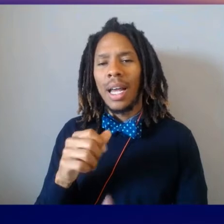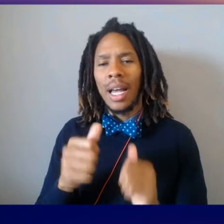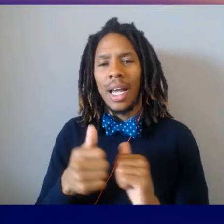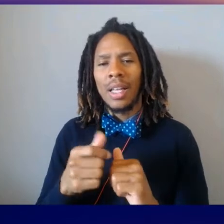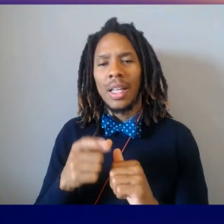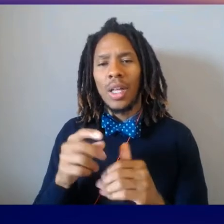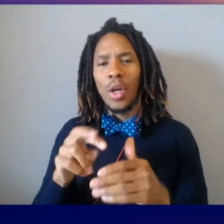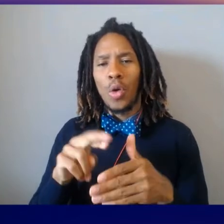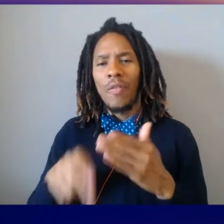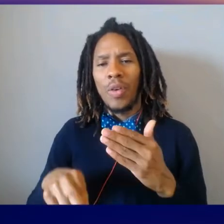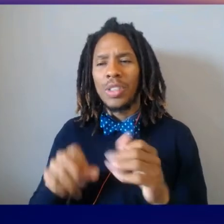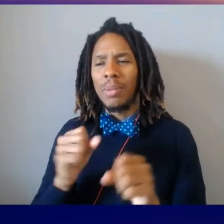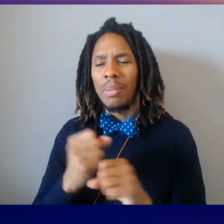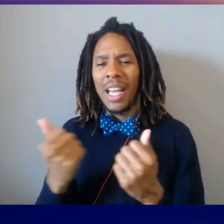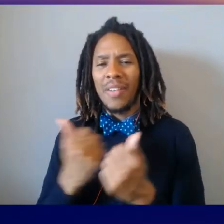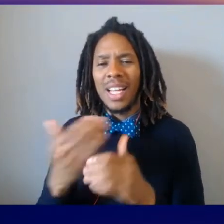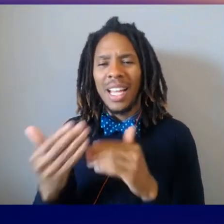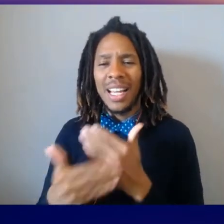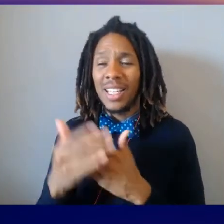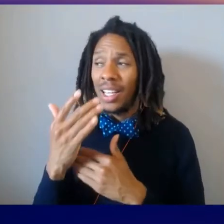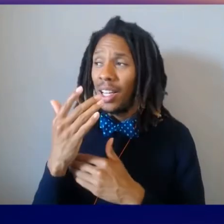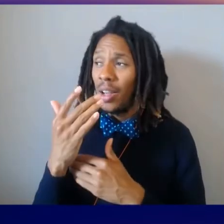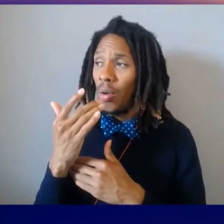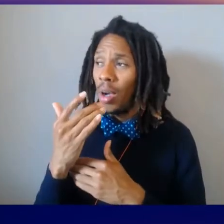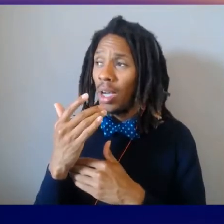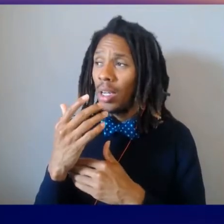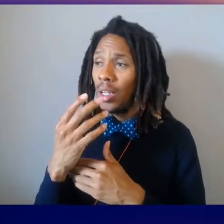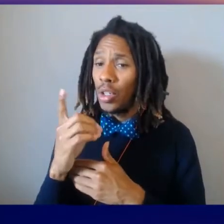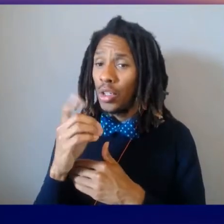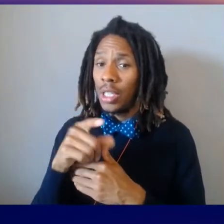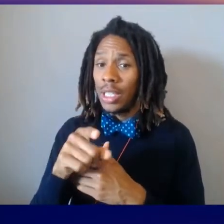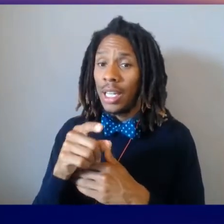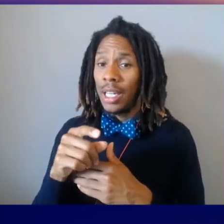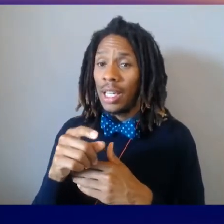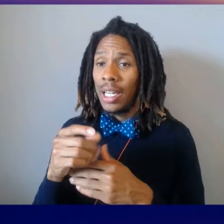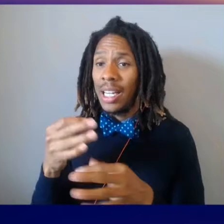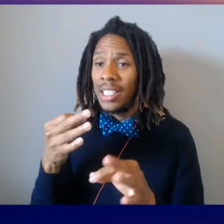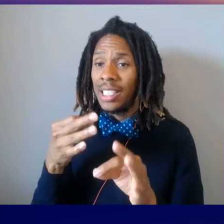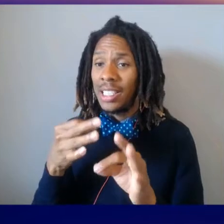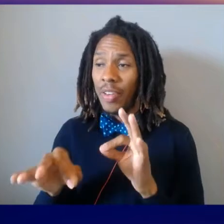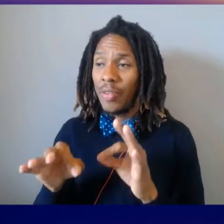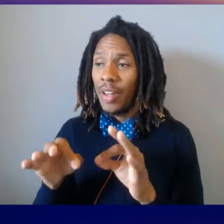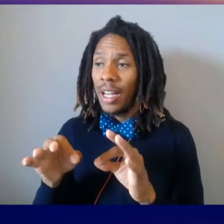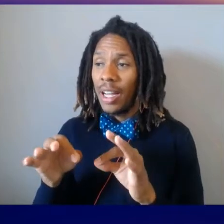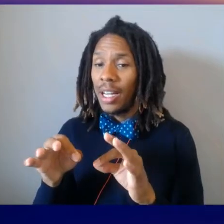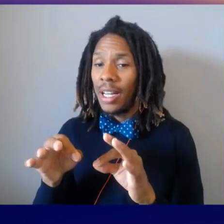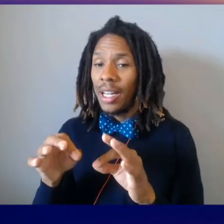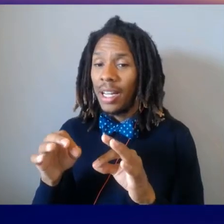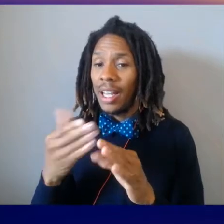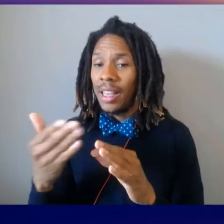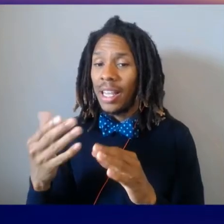But, does it simplify things for customers any other way? Simplifies things what? In any other way for customers? Yes. I mean, traditionally,